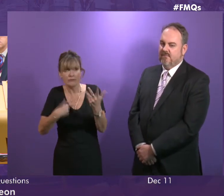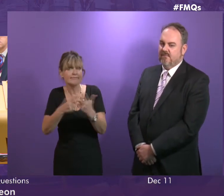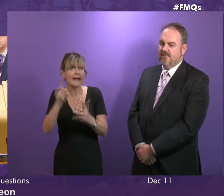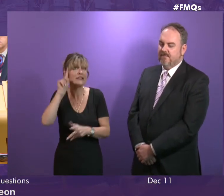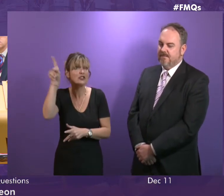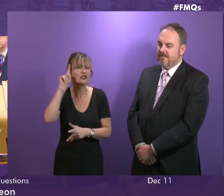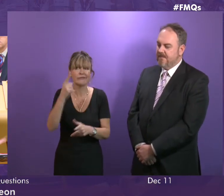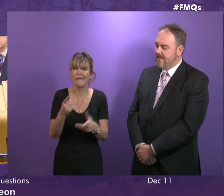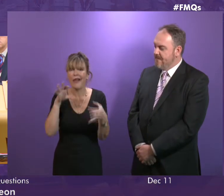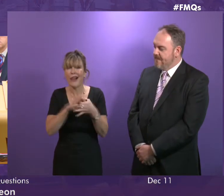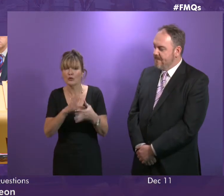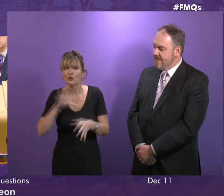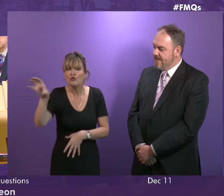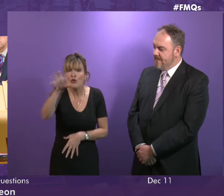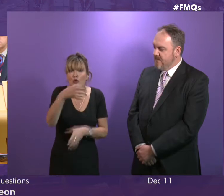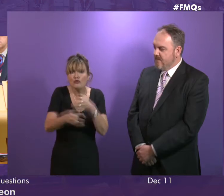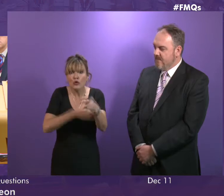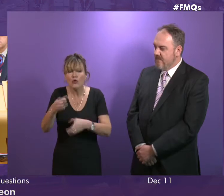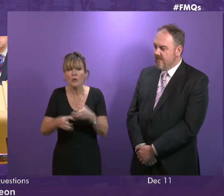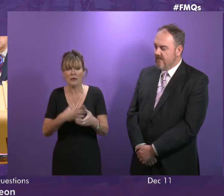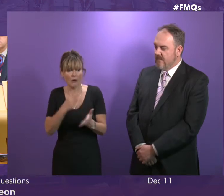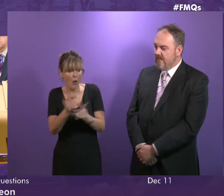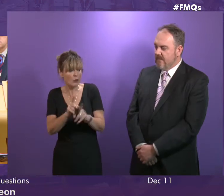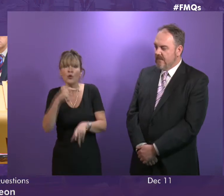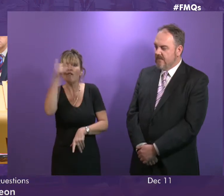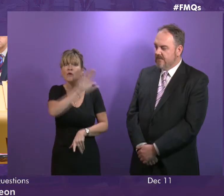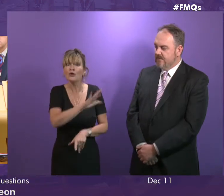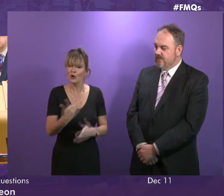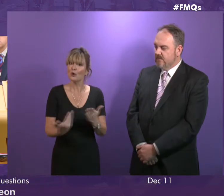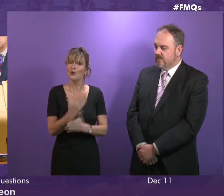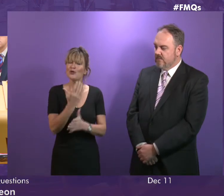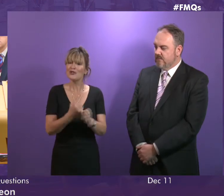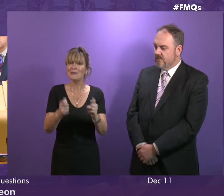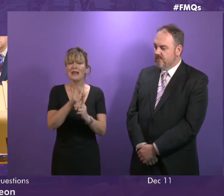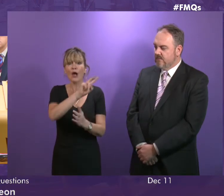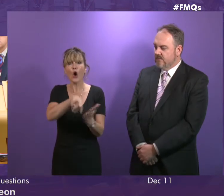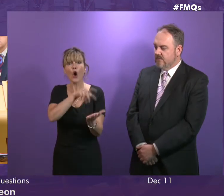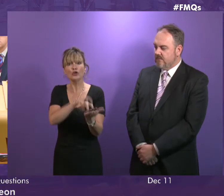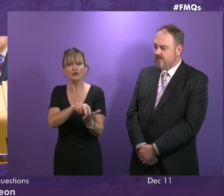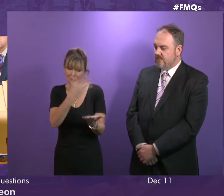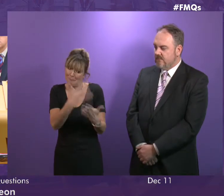to rural recruitment and, of course, the new GP contract, which was supported heavily by